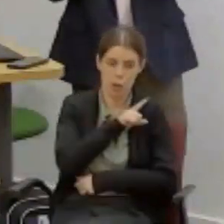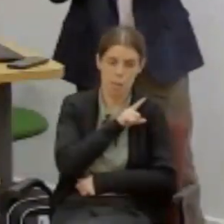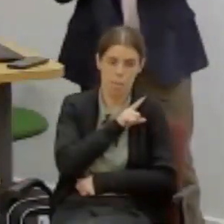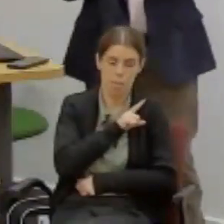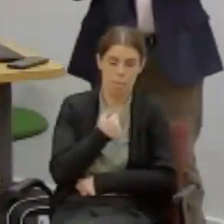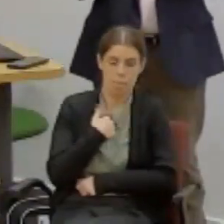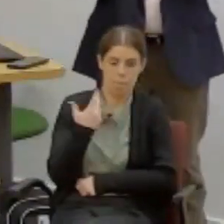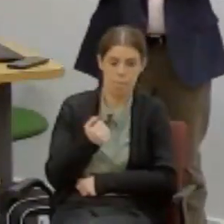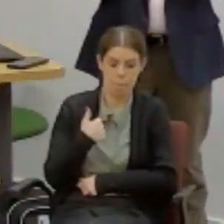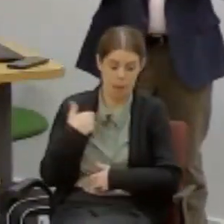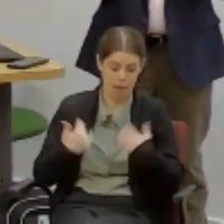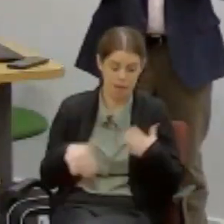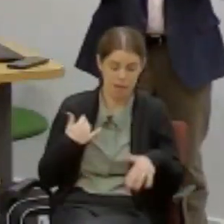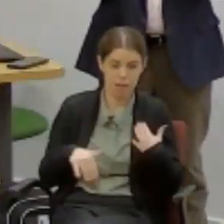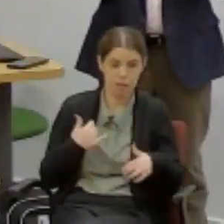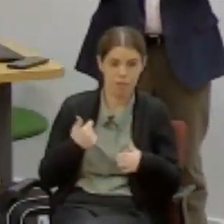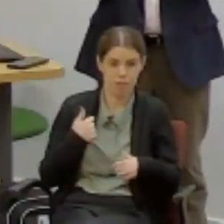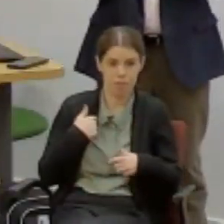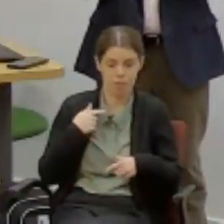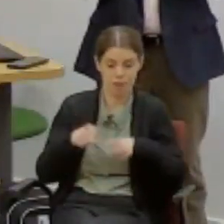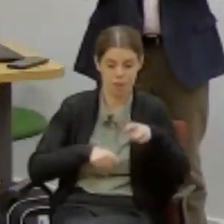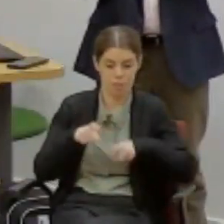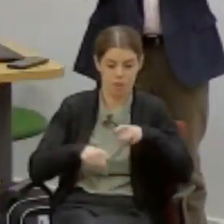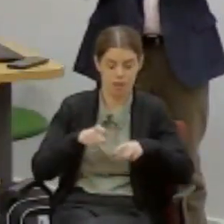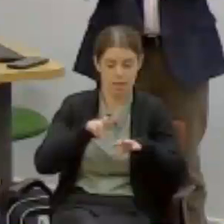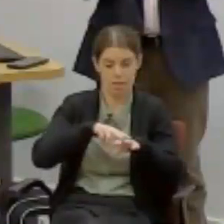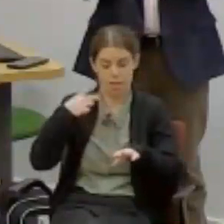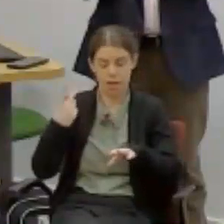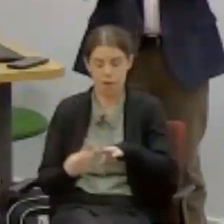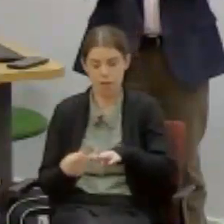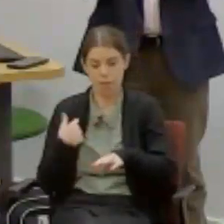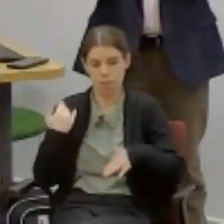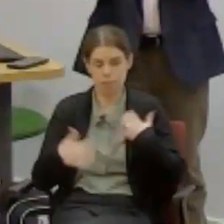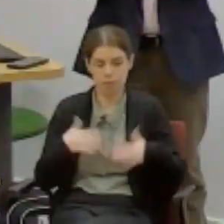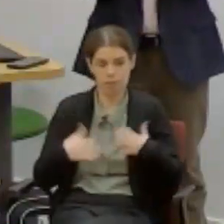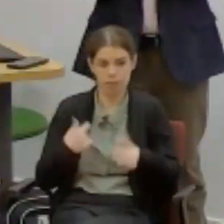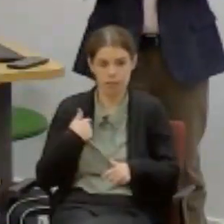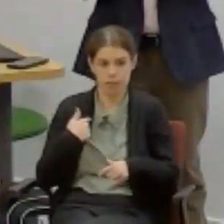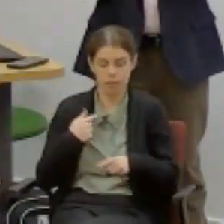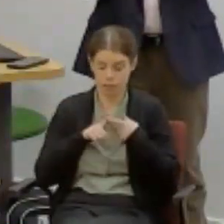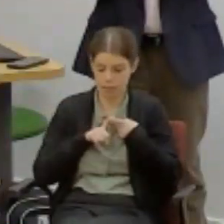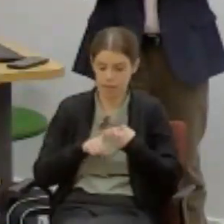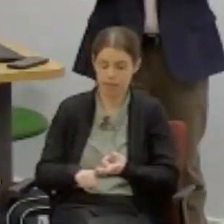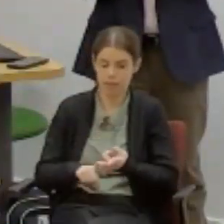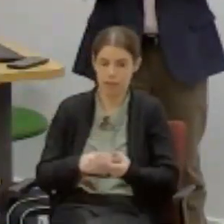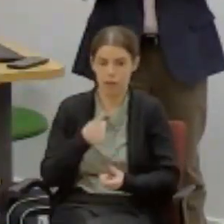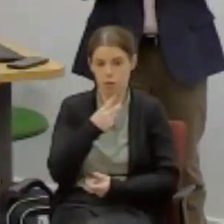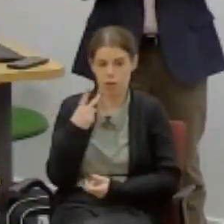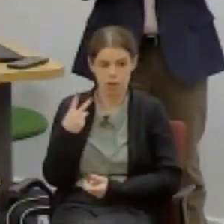injuries, probably years ago I have an injury I am stick to one or two injuries probably